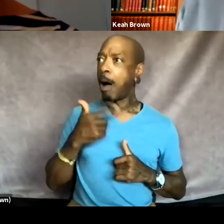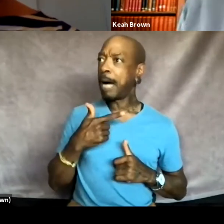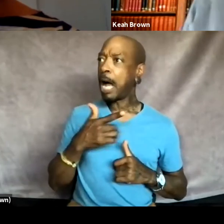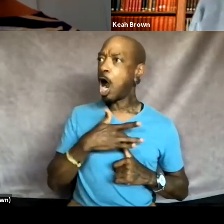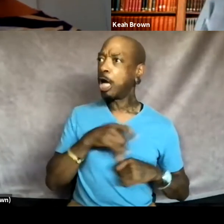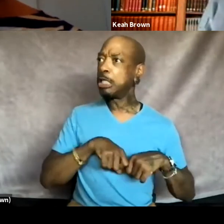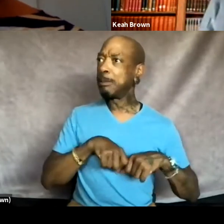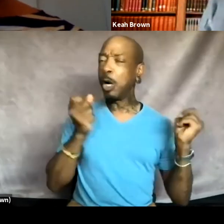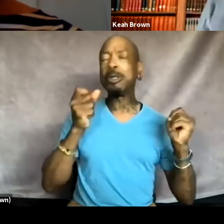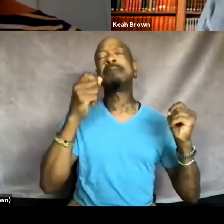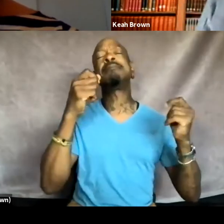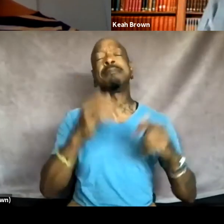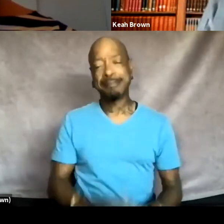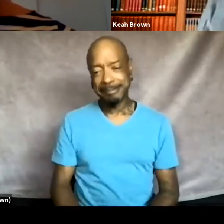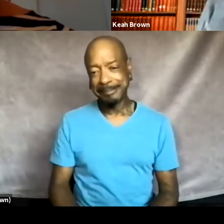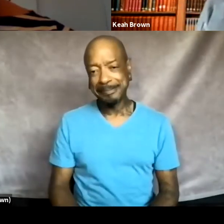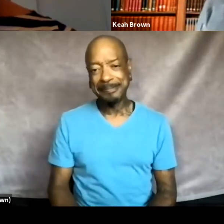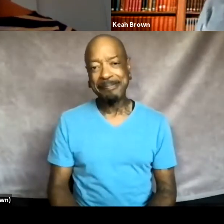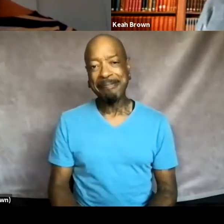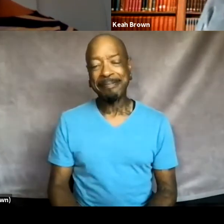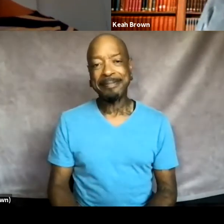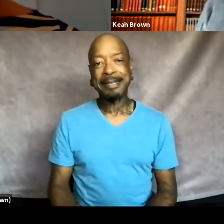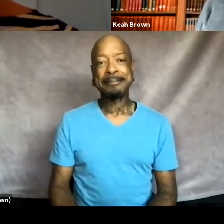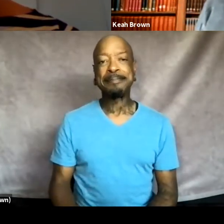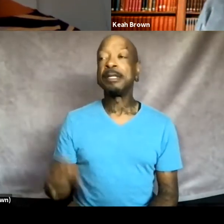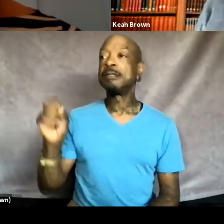Nicole Redding (she/her): And so I think we can.